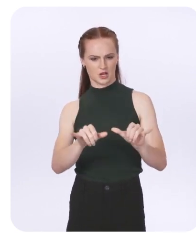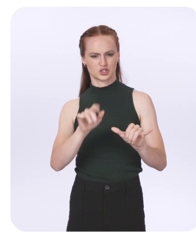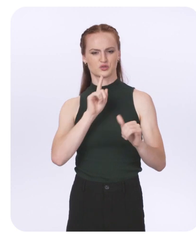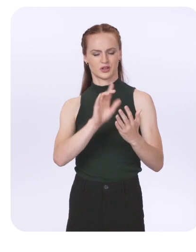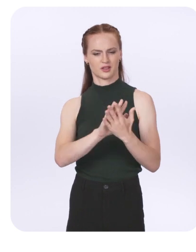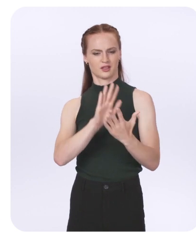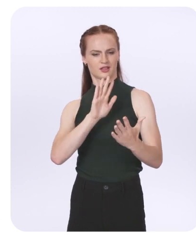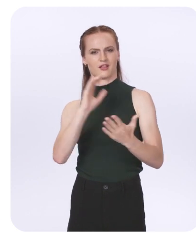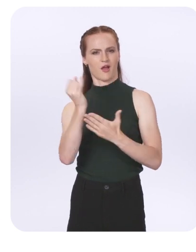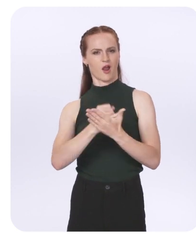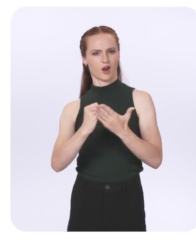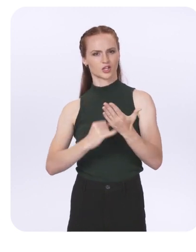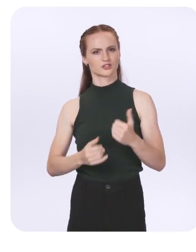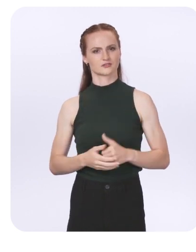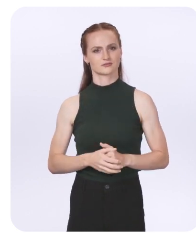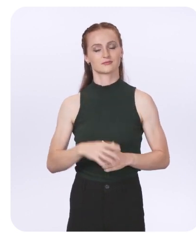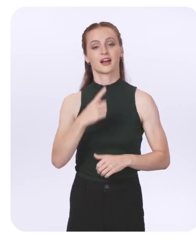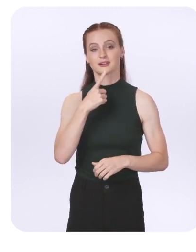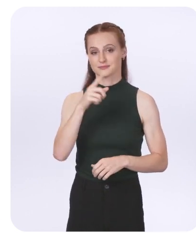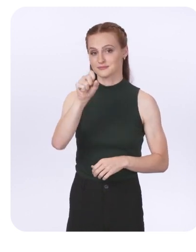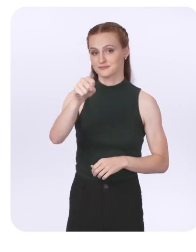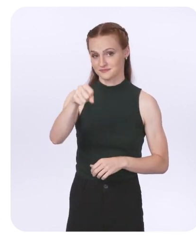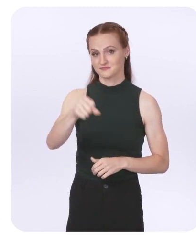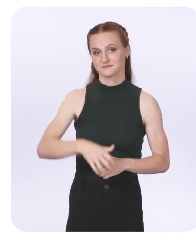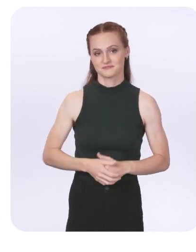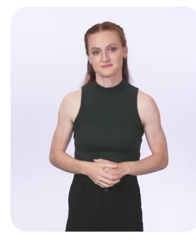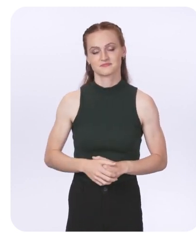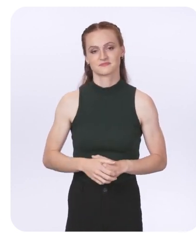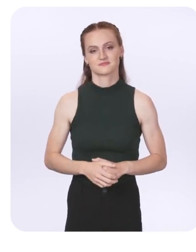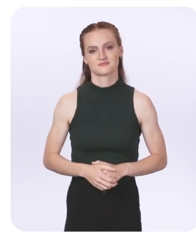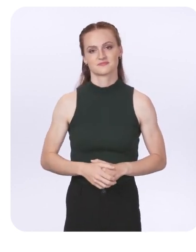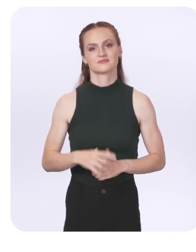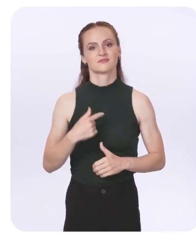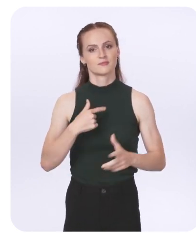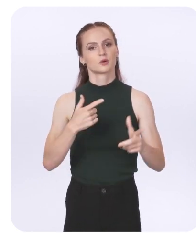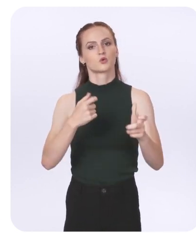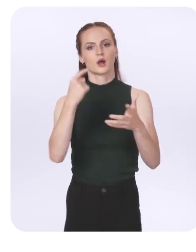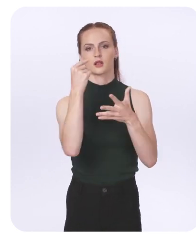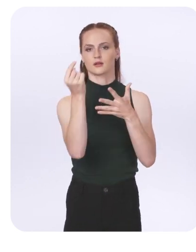and direct attribution, which links the user into your product page.